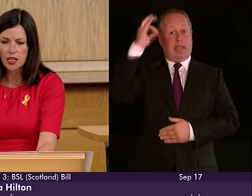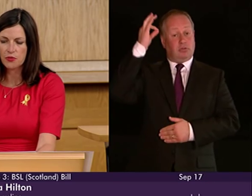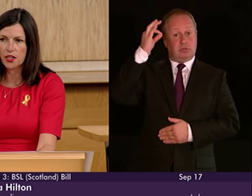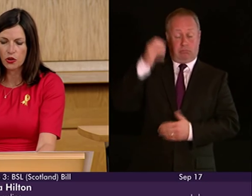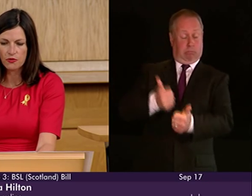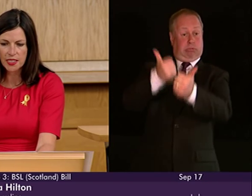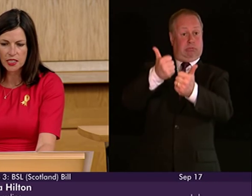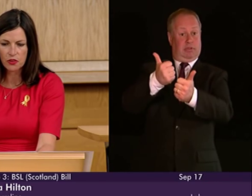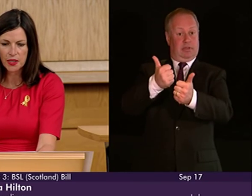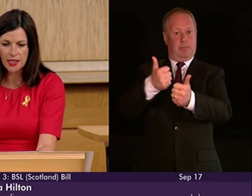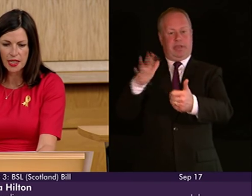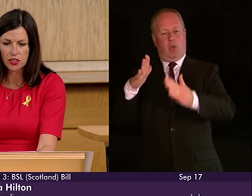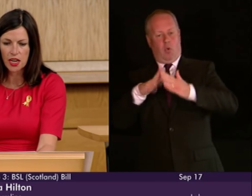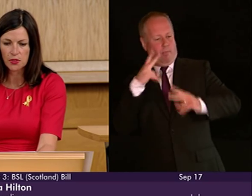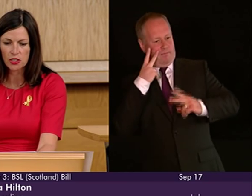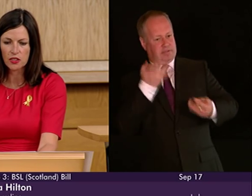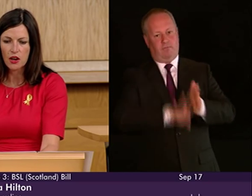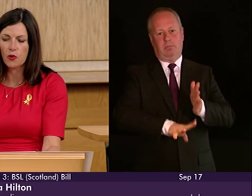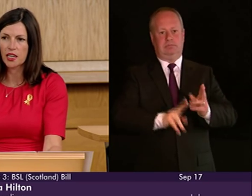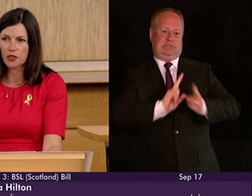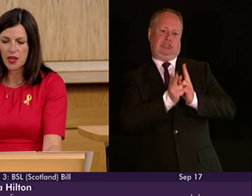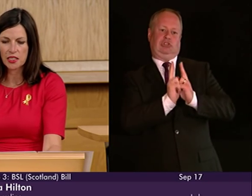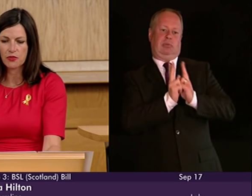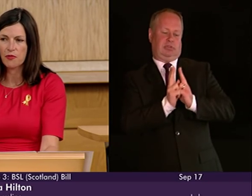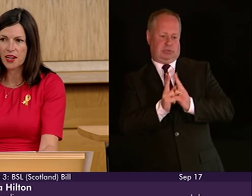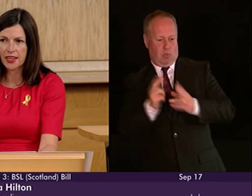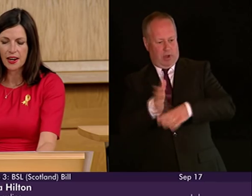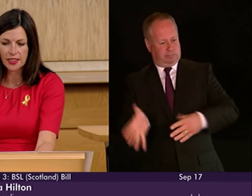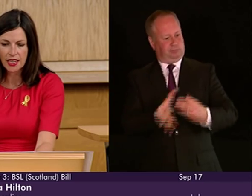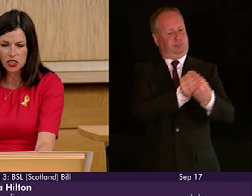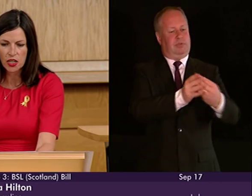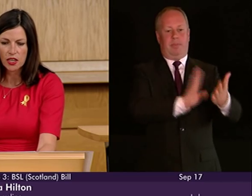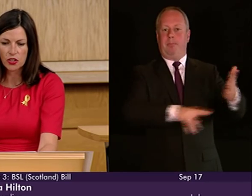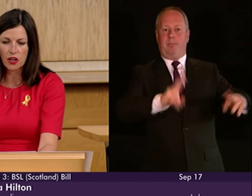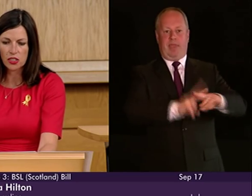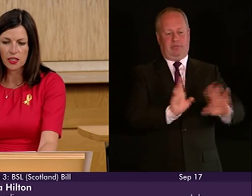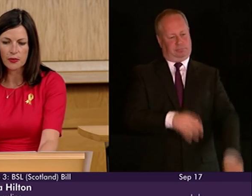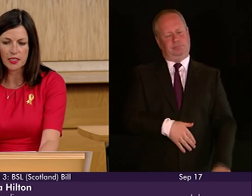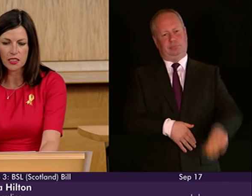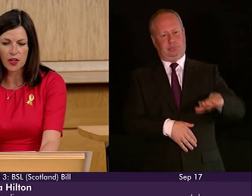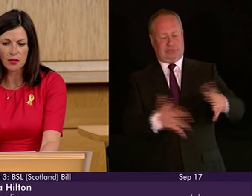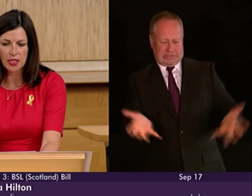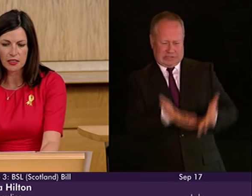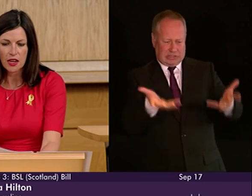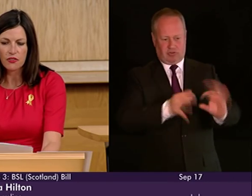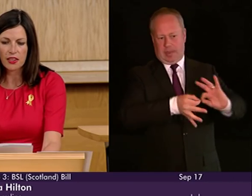authorities are taking to provide home visits from BSL interpreters. The interpreters work with parents to encourage the child’s linguistic development, starting when the